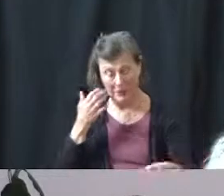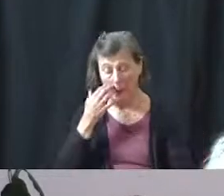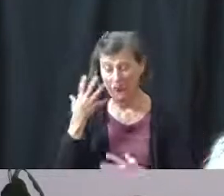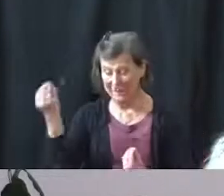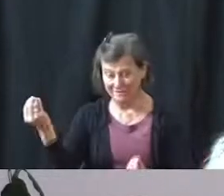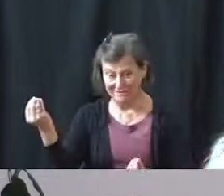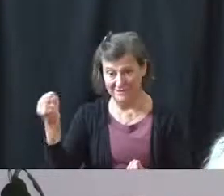them.